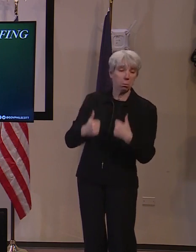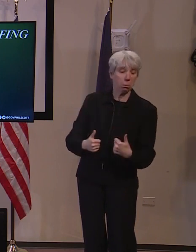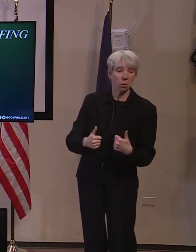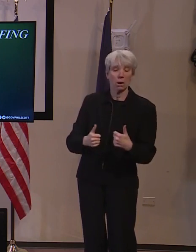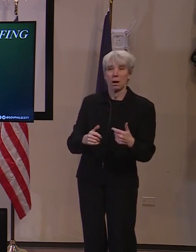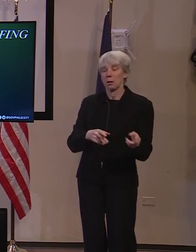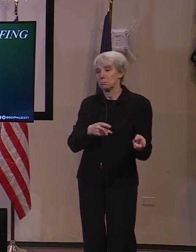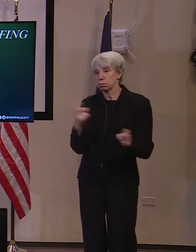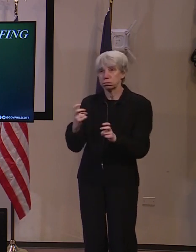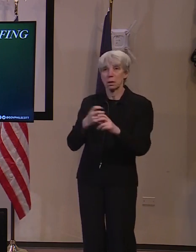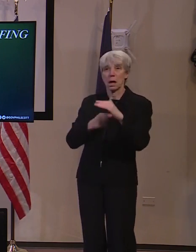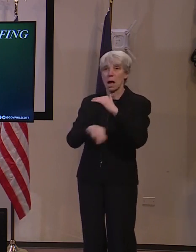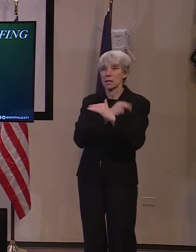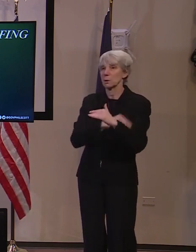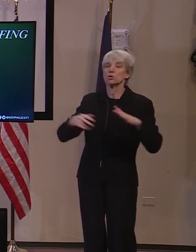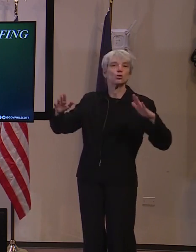I have another message for you today.